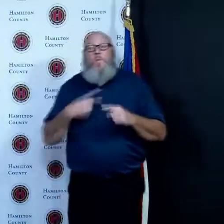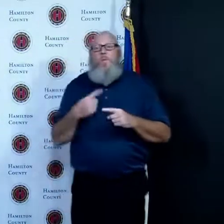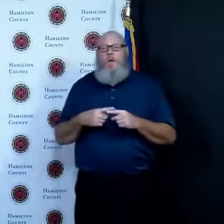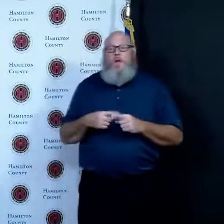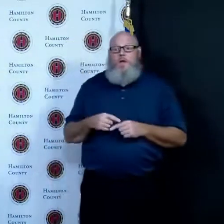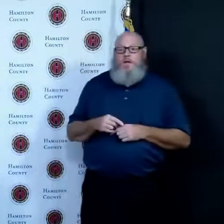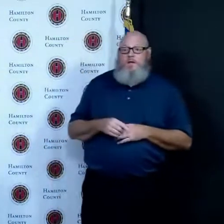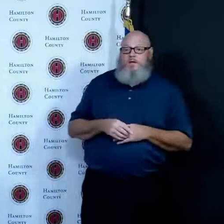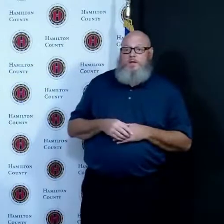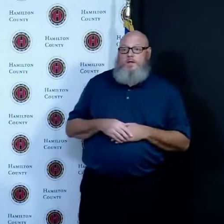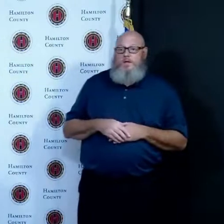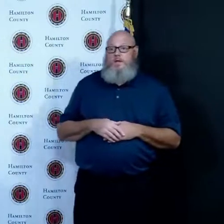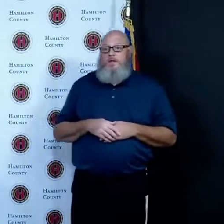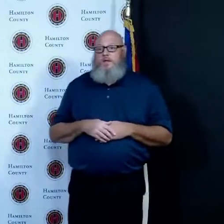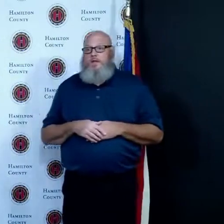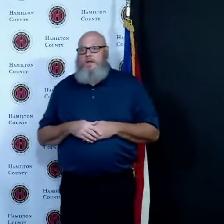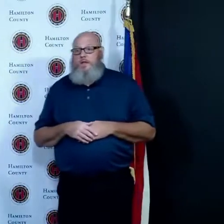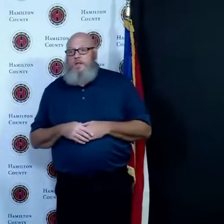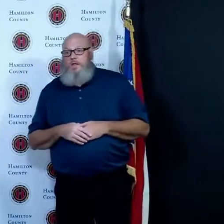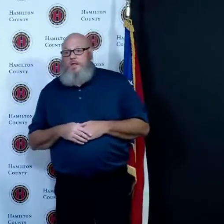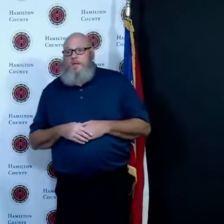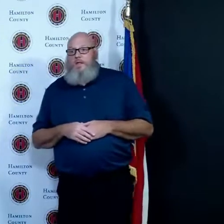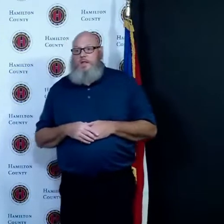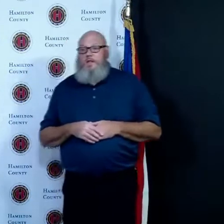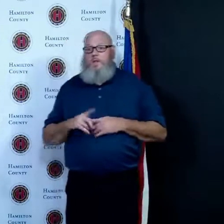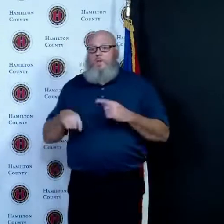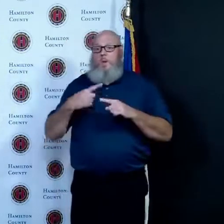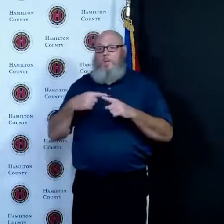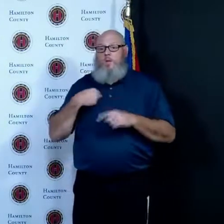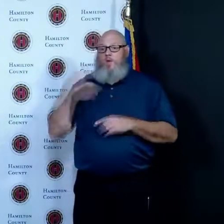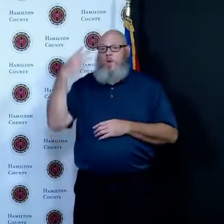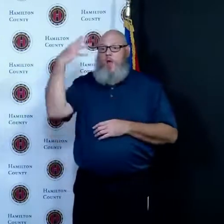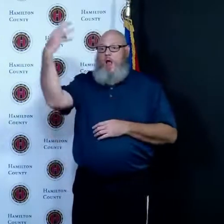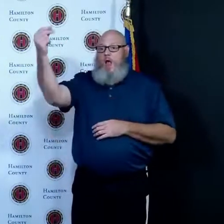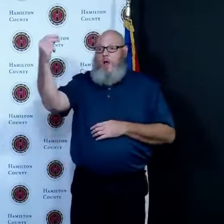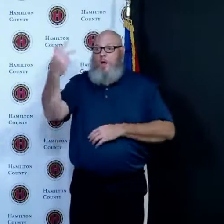does that put you in a better standing versus those who didn't fill out the survey so